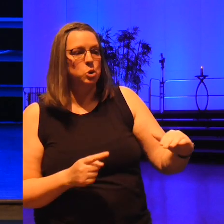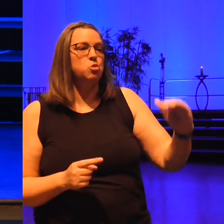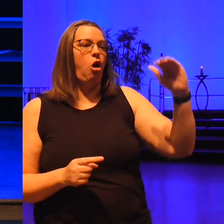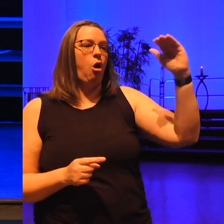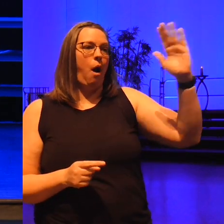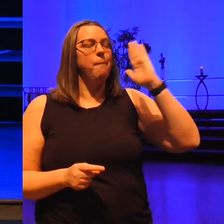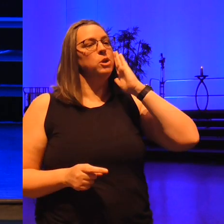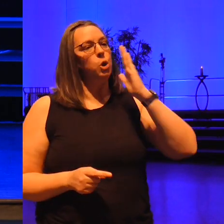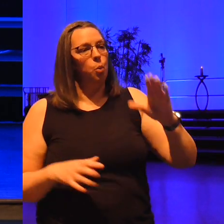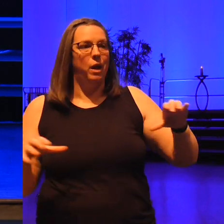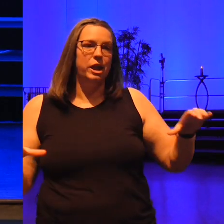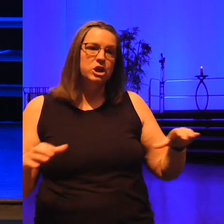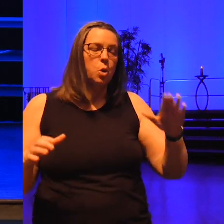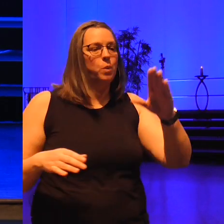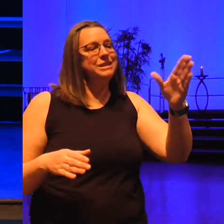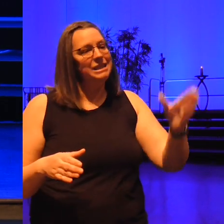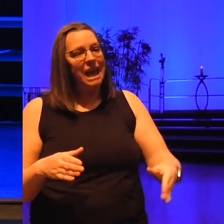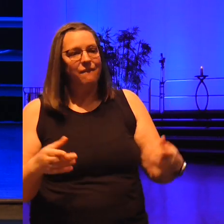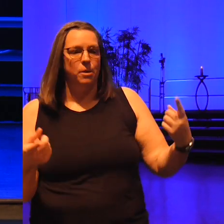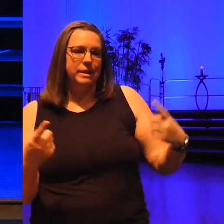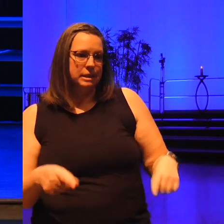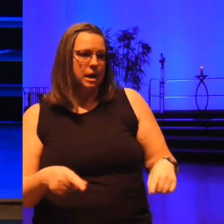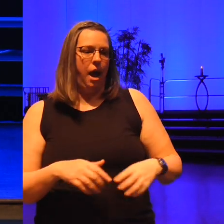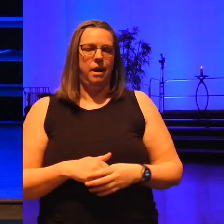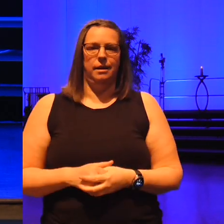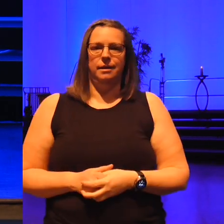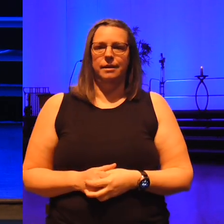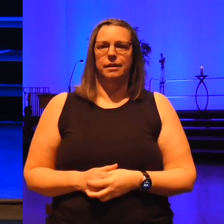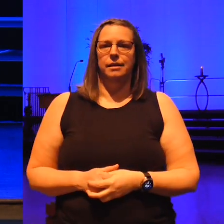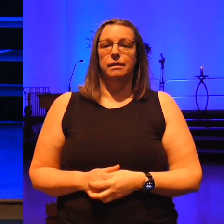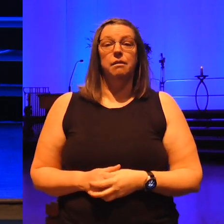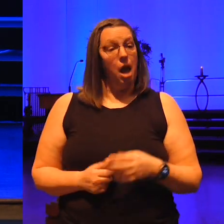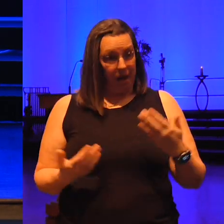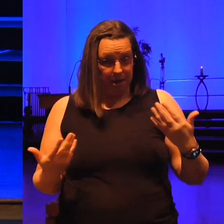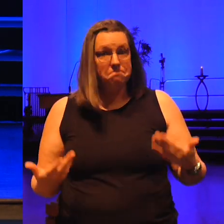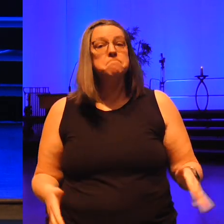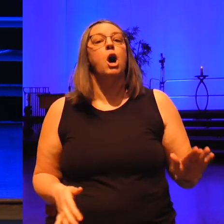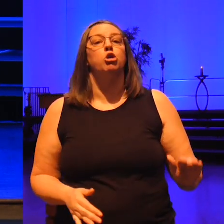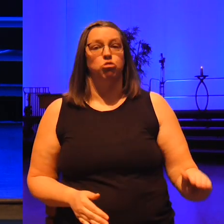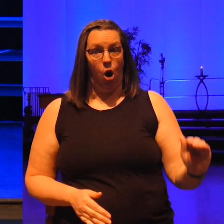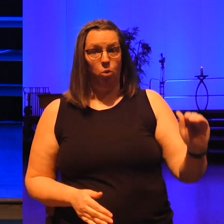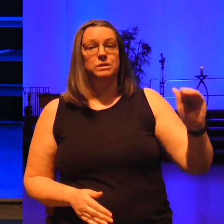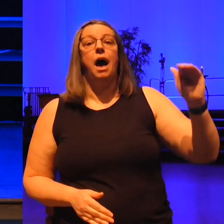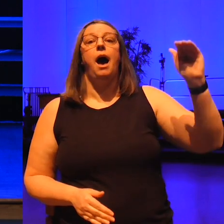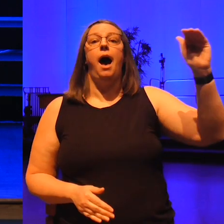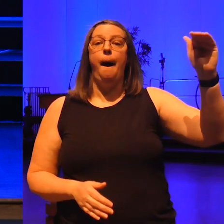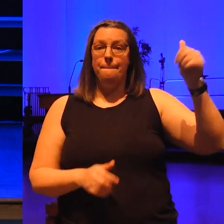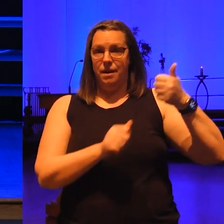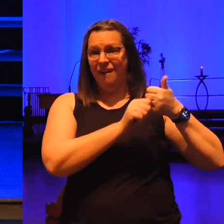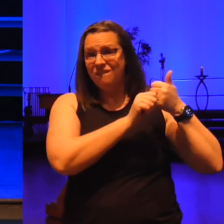what's never been done and he does grow up and he begins to follow a path that was different than